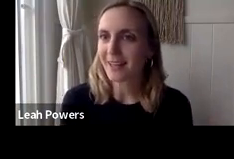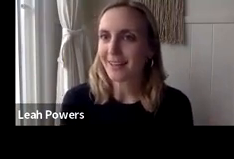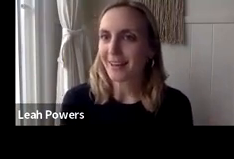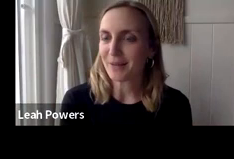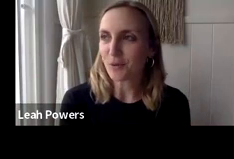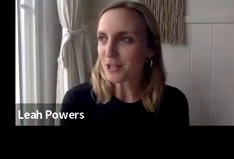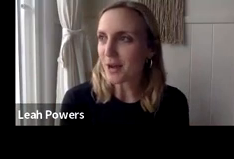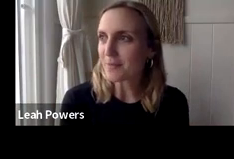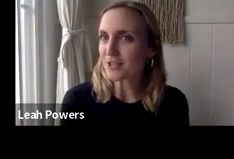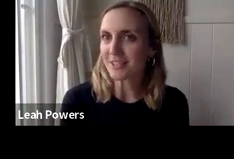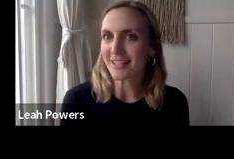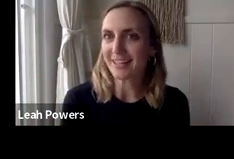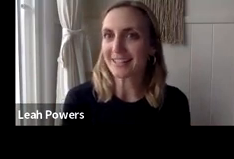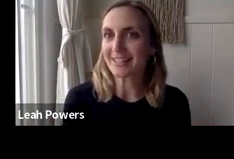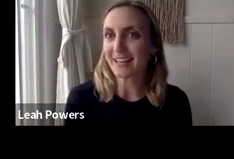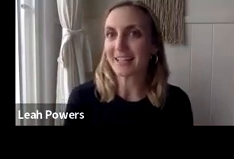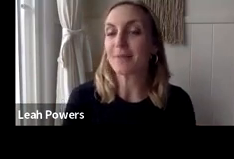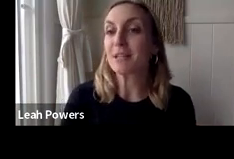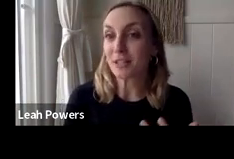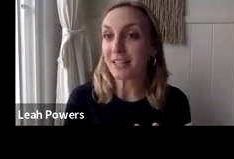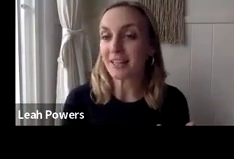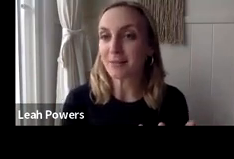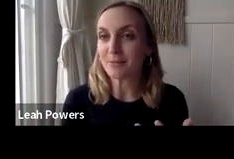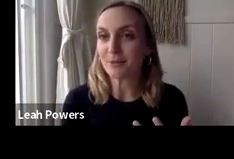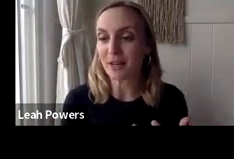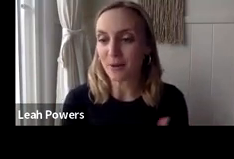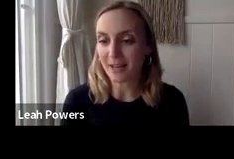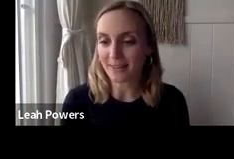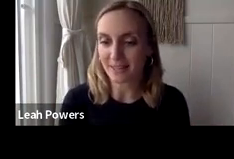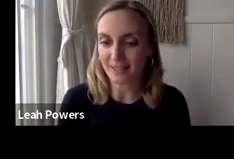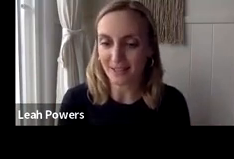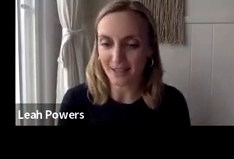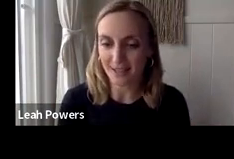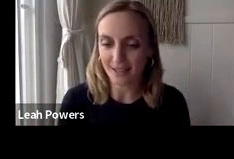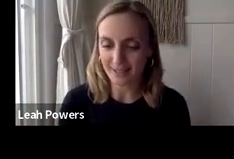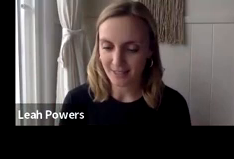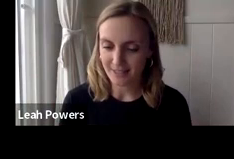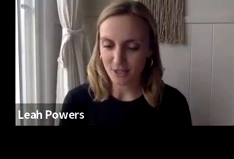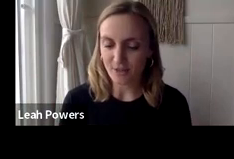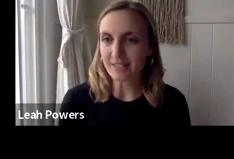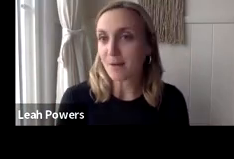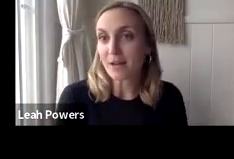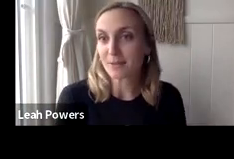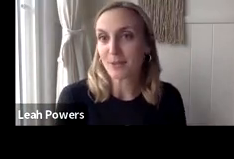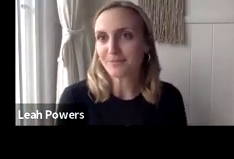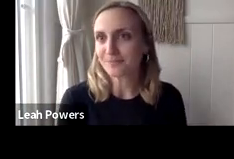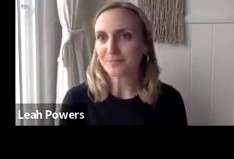Leah: workshop is just that. It can be tricky. And I think people right away think, you know, that's not possible